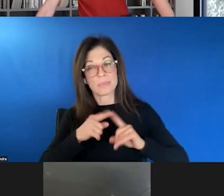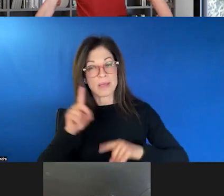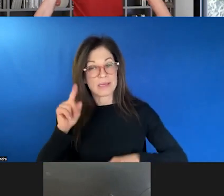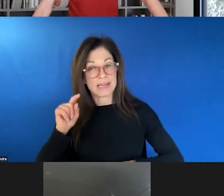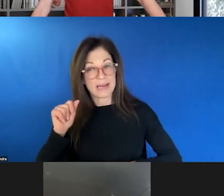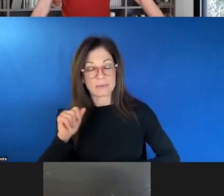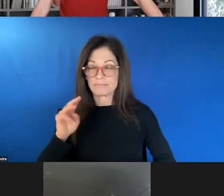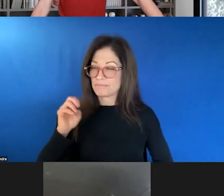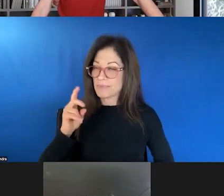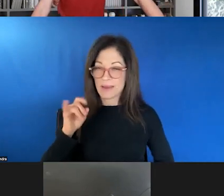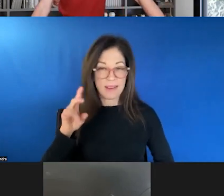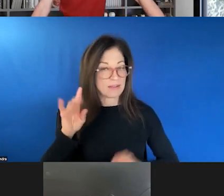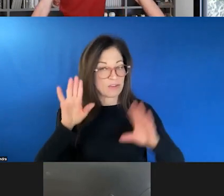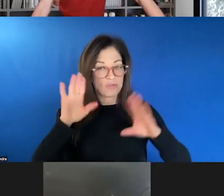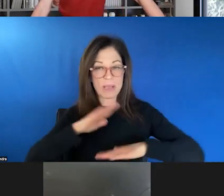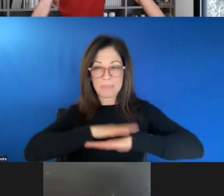PLATFORM TO BUILD DATA.